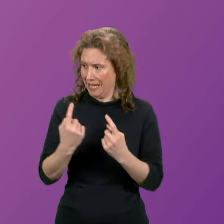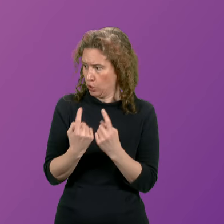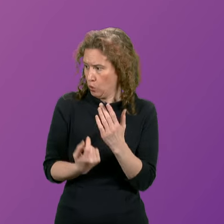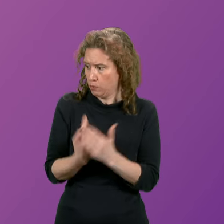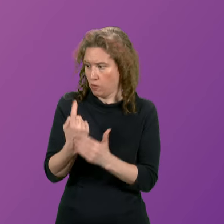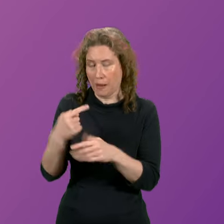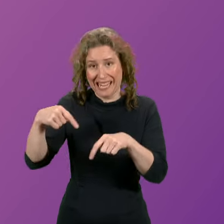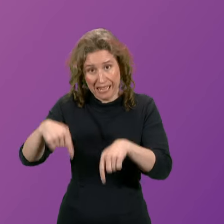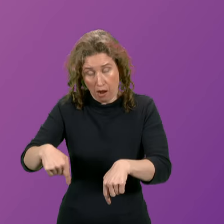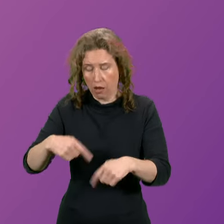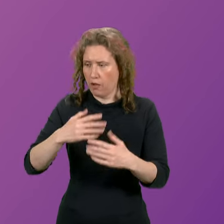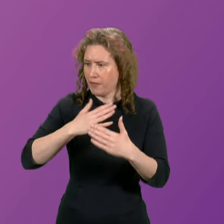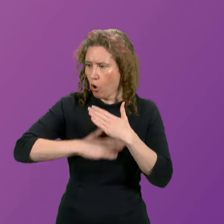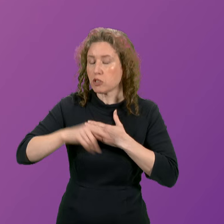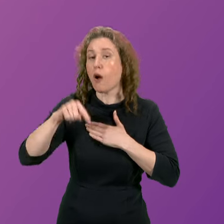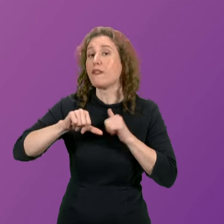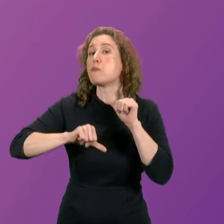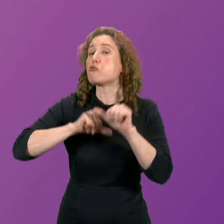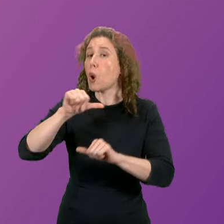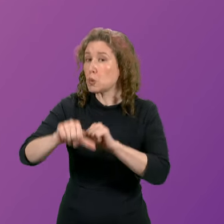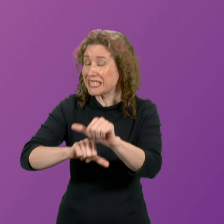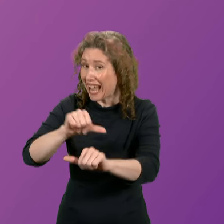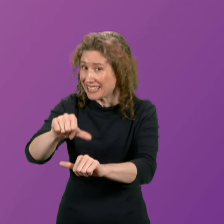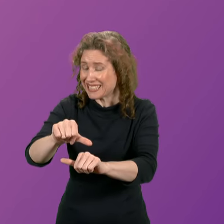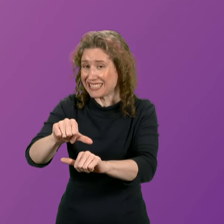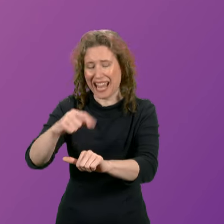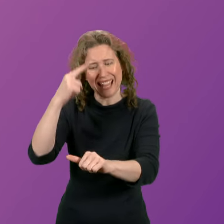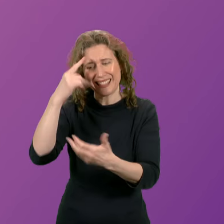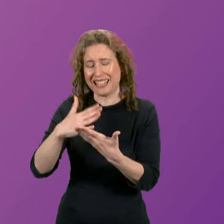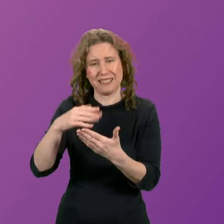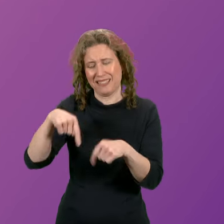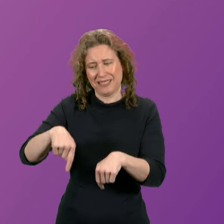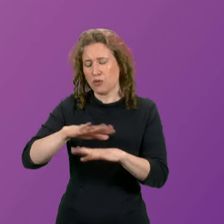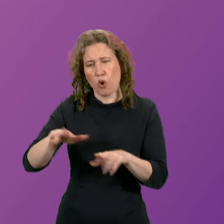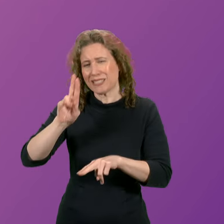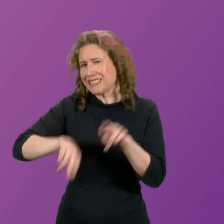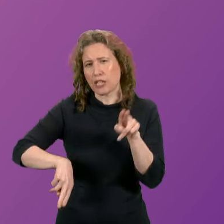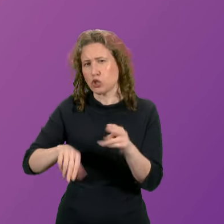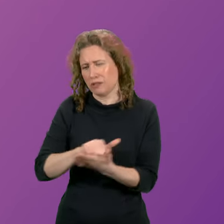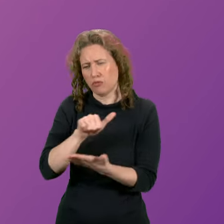about the conduct of the process, I do not believe that the sanction can be applied.